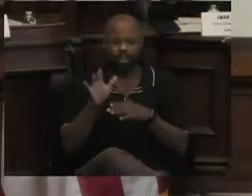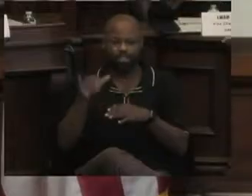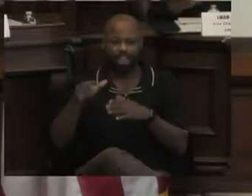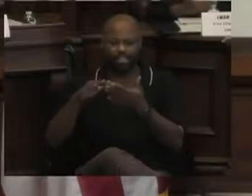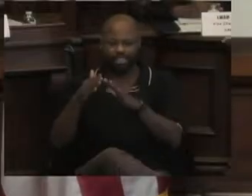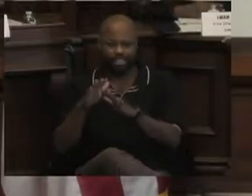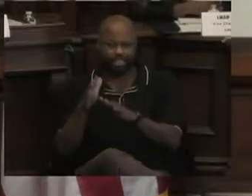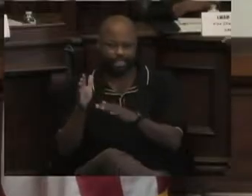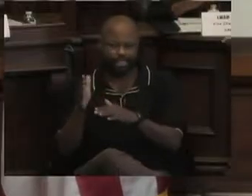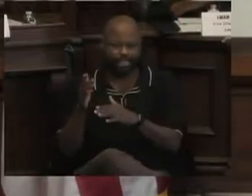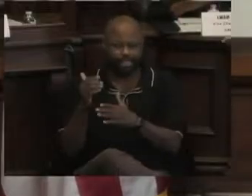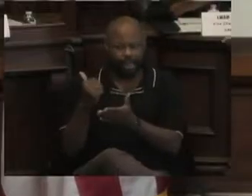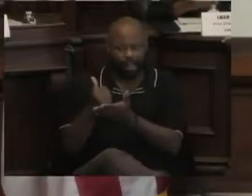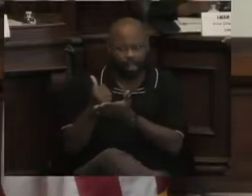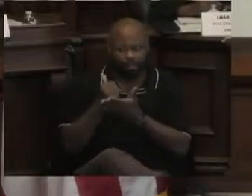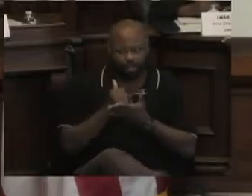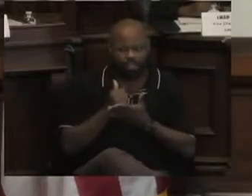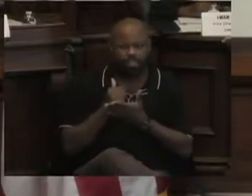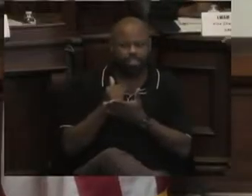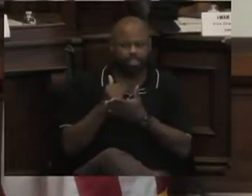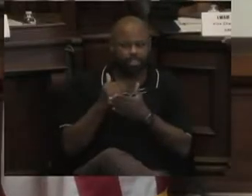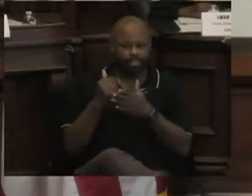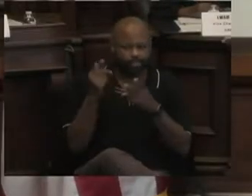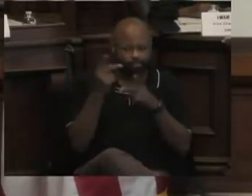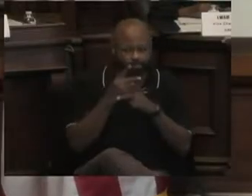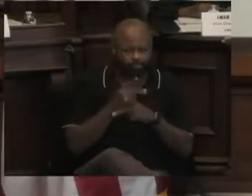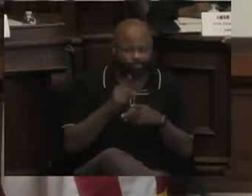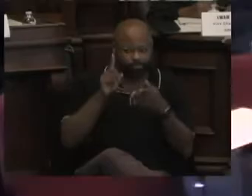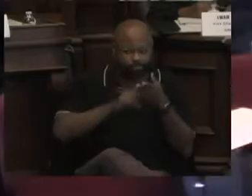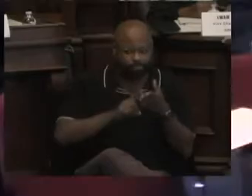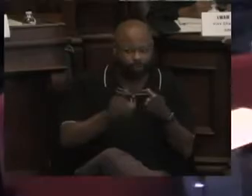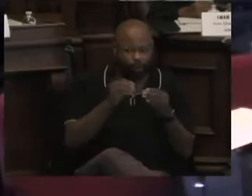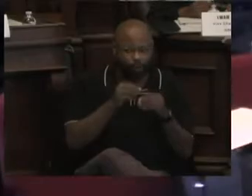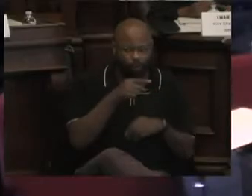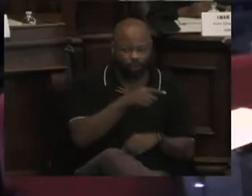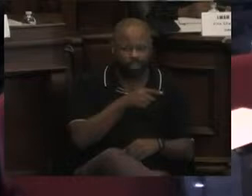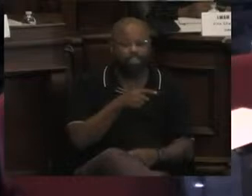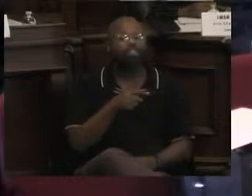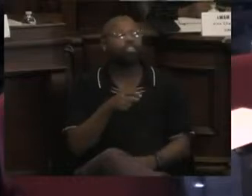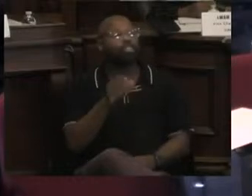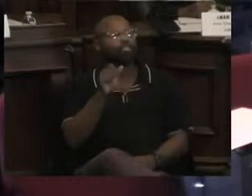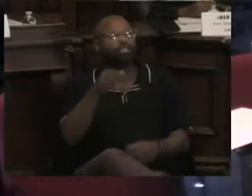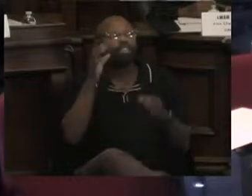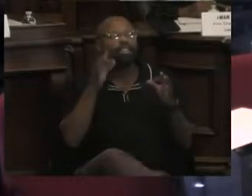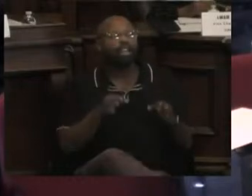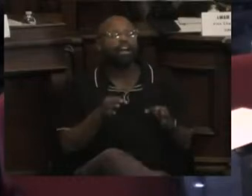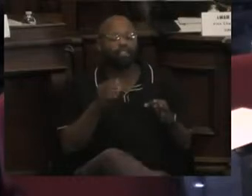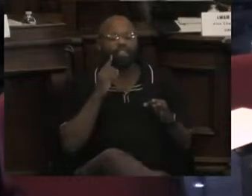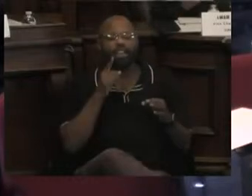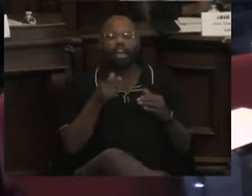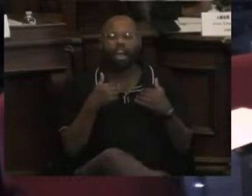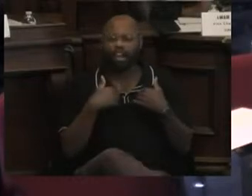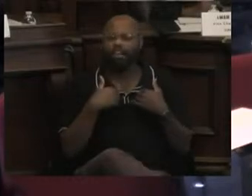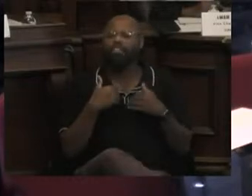relationship being built between that that city to figure out how we can dive